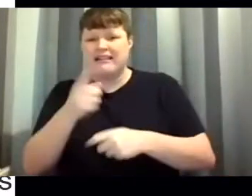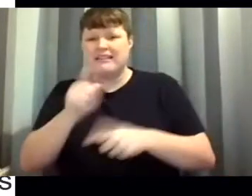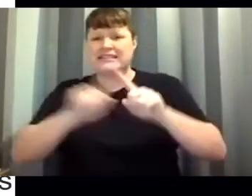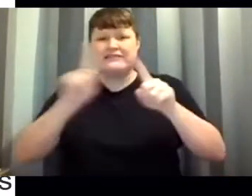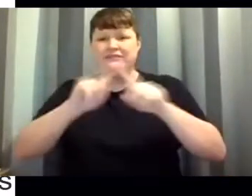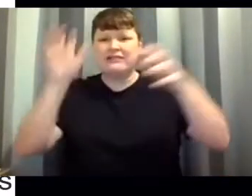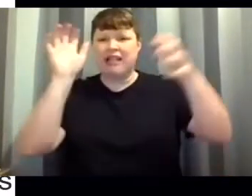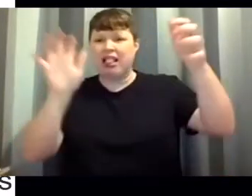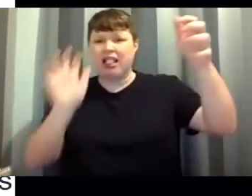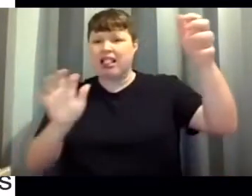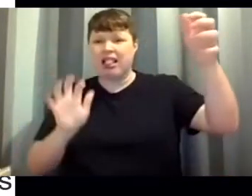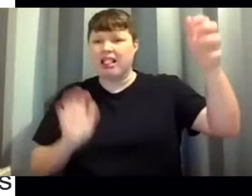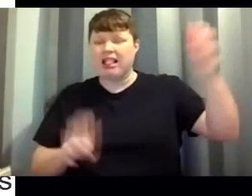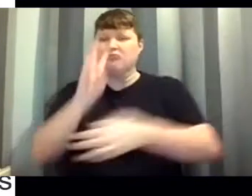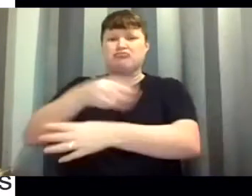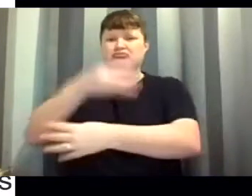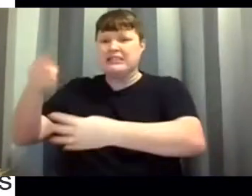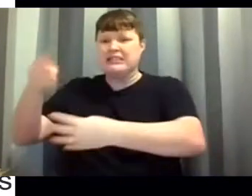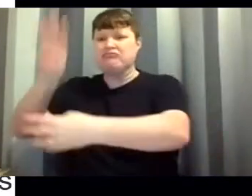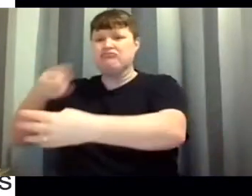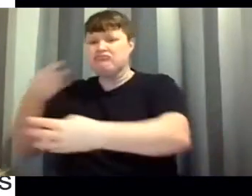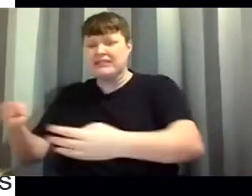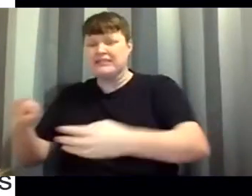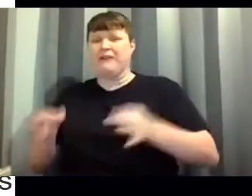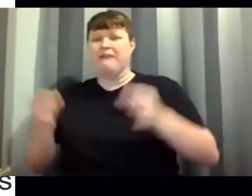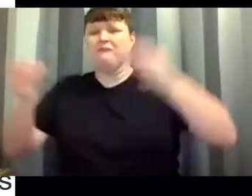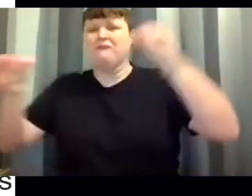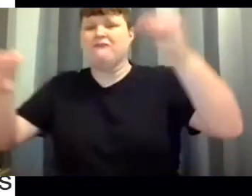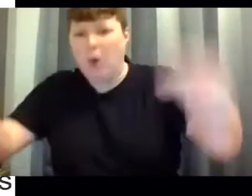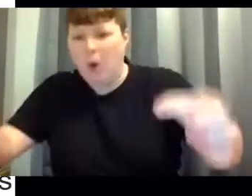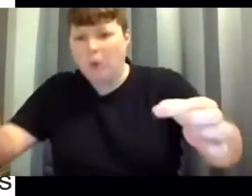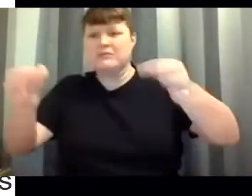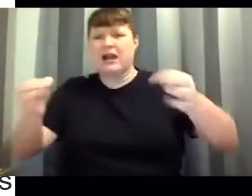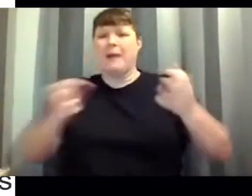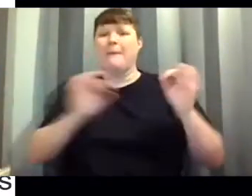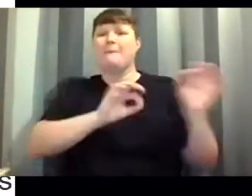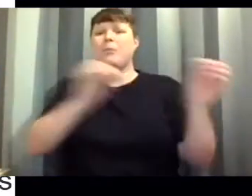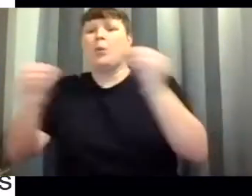they're on and then how they move forward in time; how things are moved with the air (advected); and